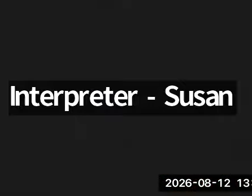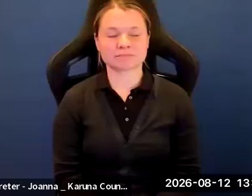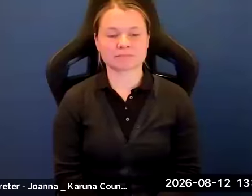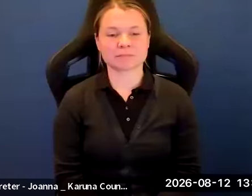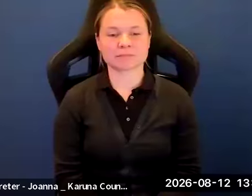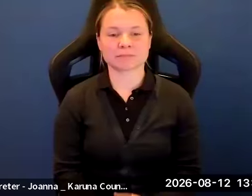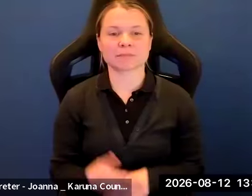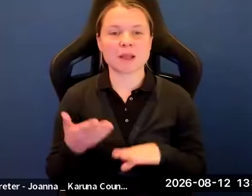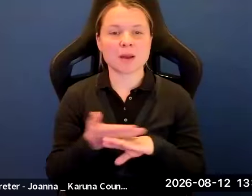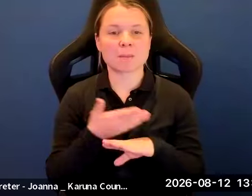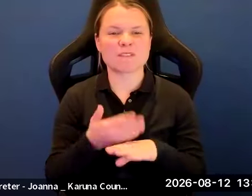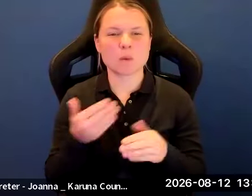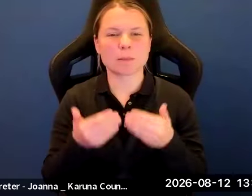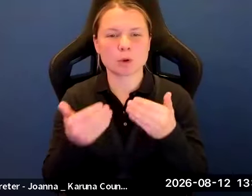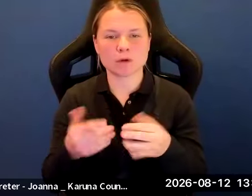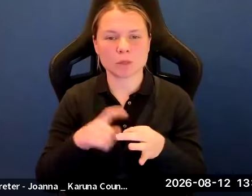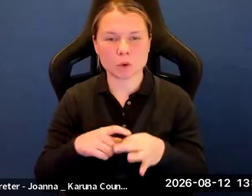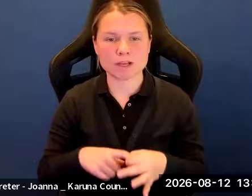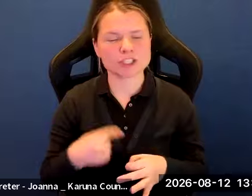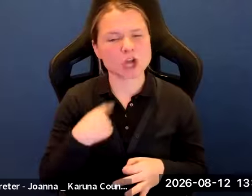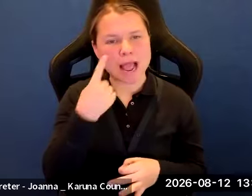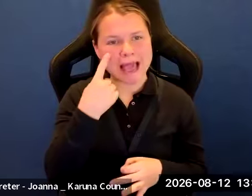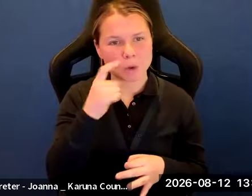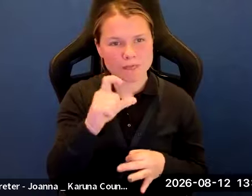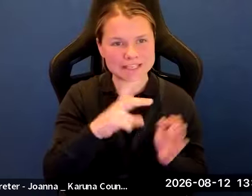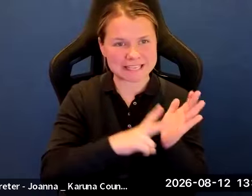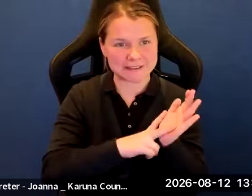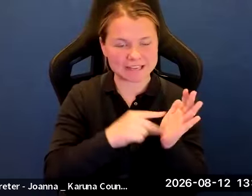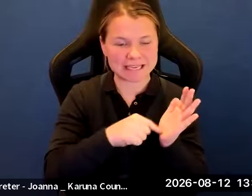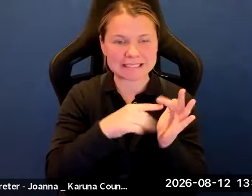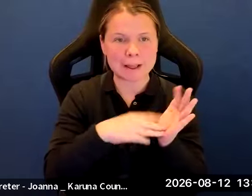opportunities for you. So I just want to note before we go